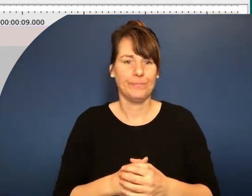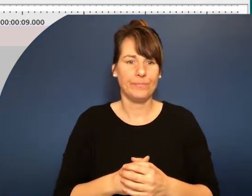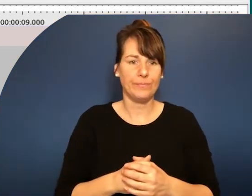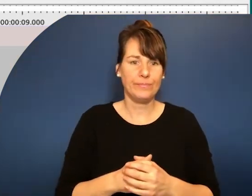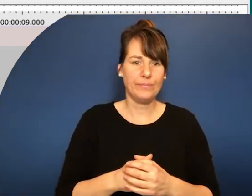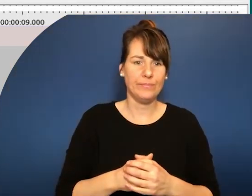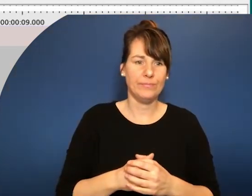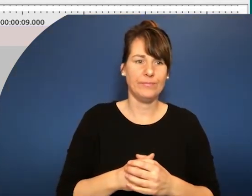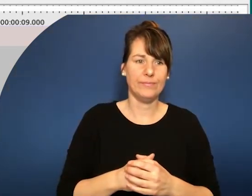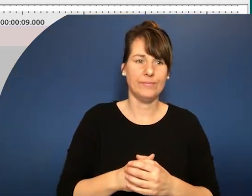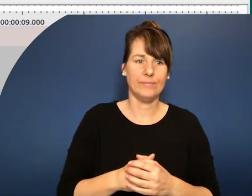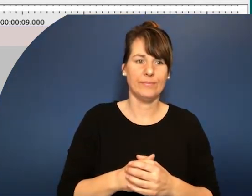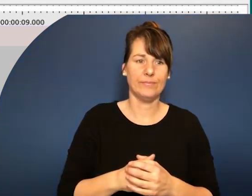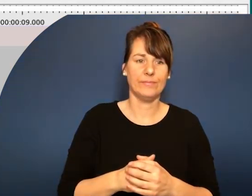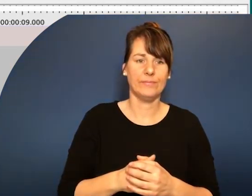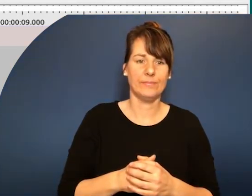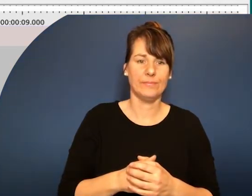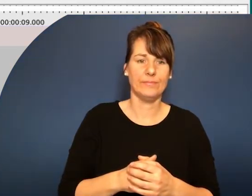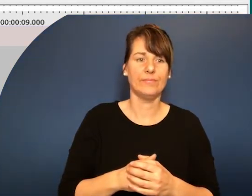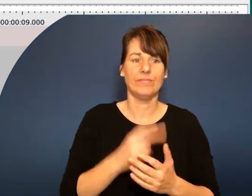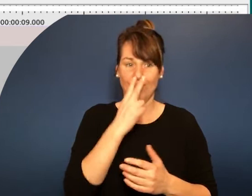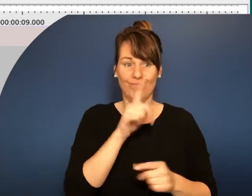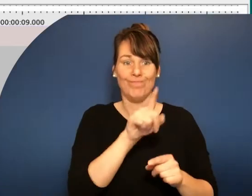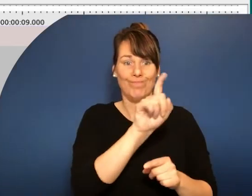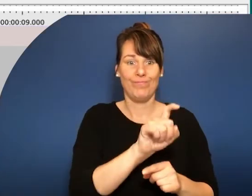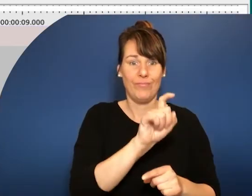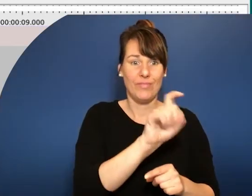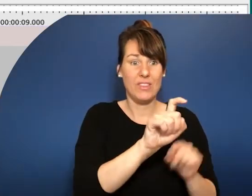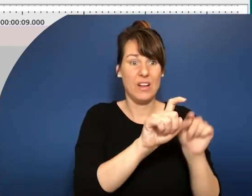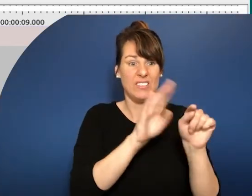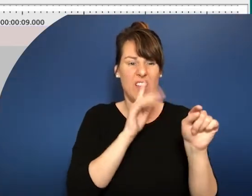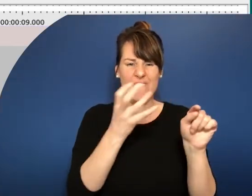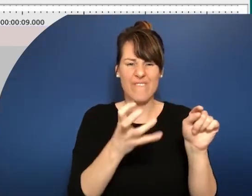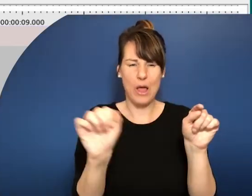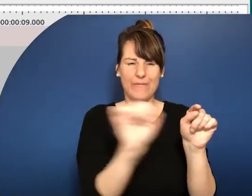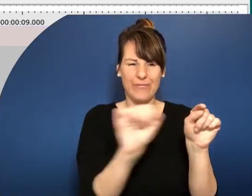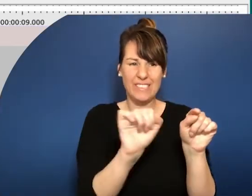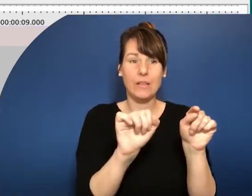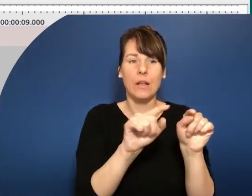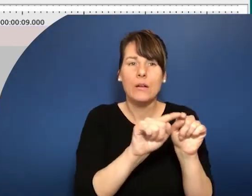It might be good to know, for example, who was the annotator, who created the tiers and so on and so forth.